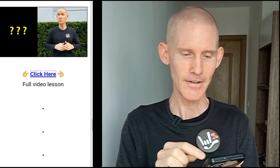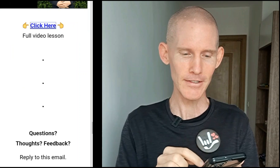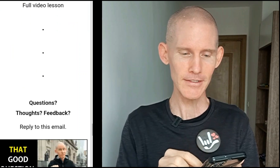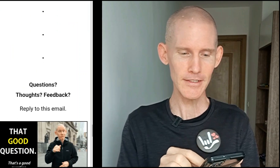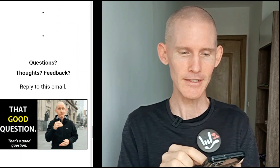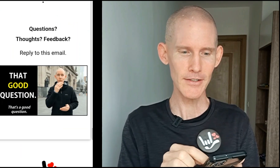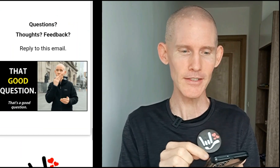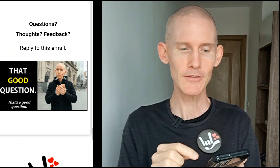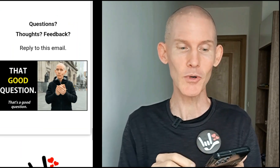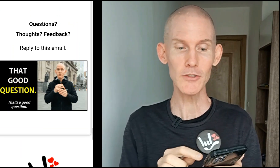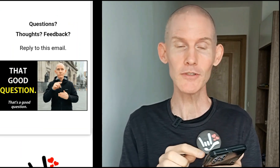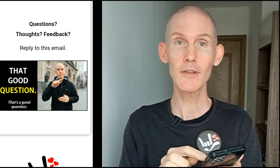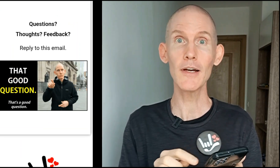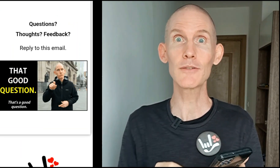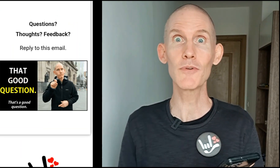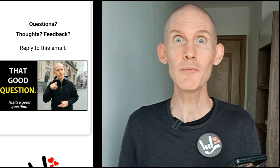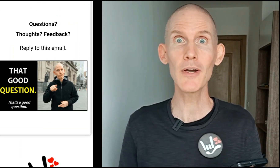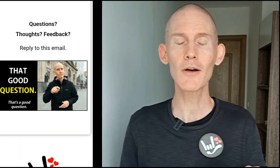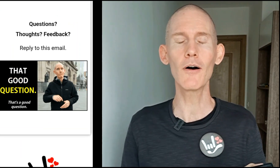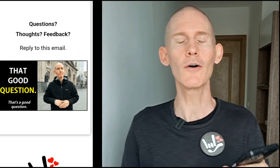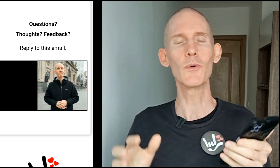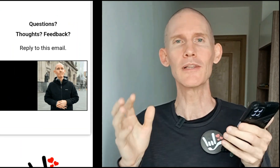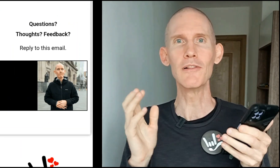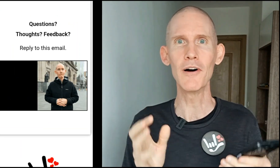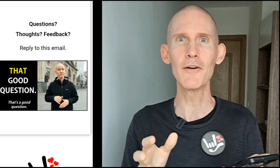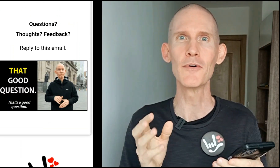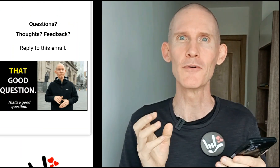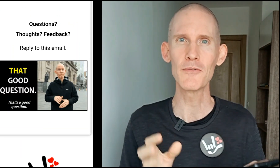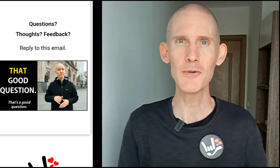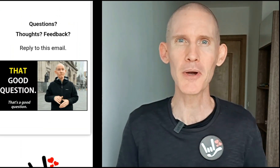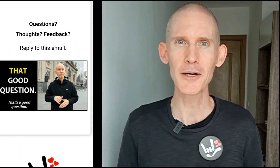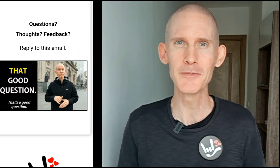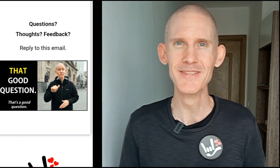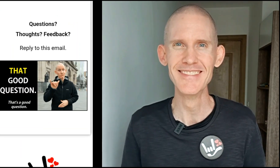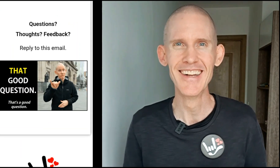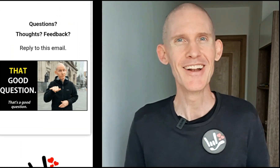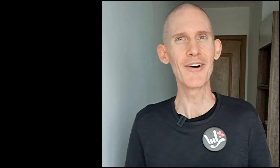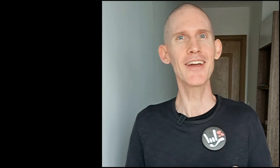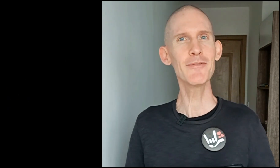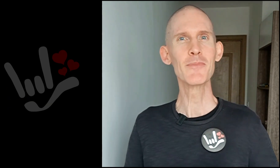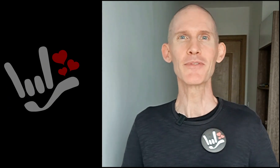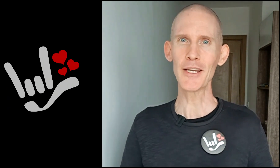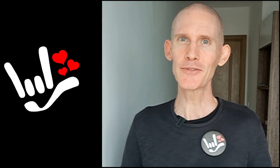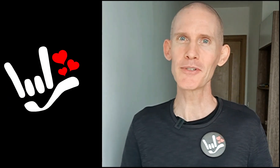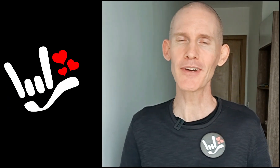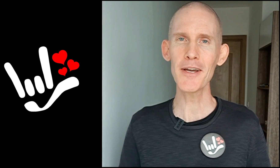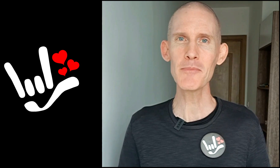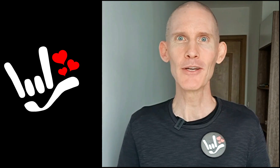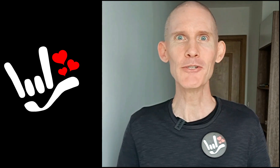where is it? there it is questions, thoughts, feedback oh, we love feedback okay thanks for your time